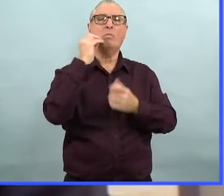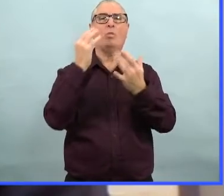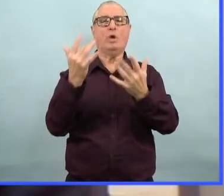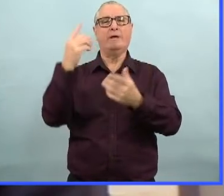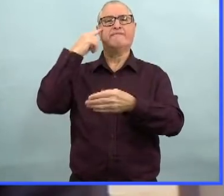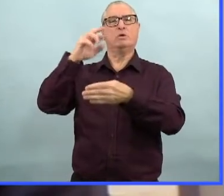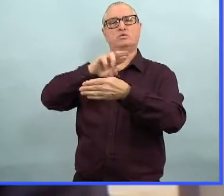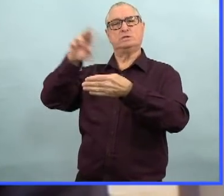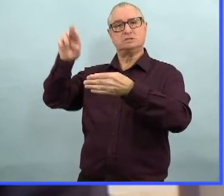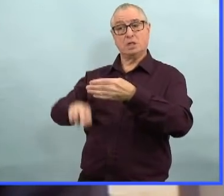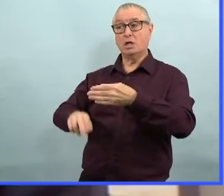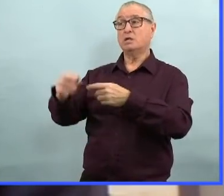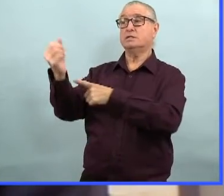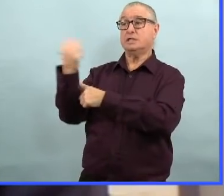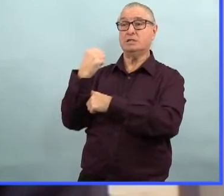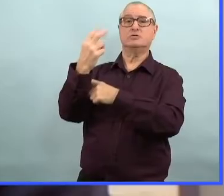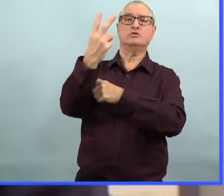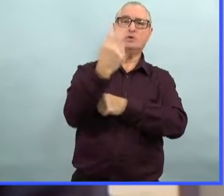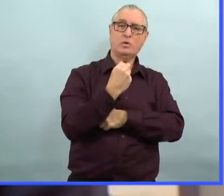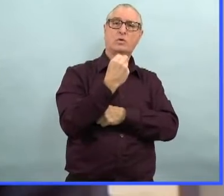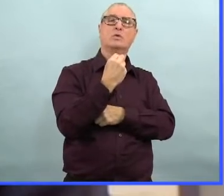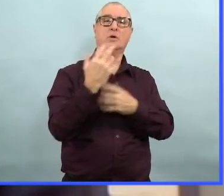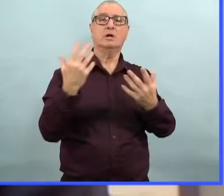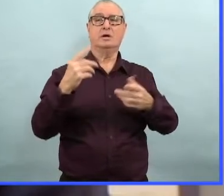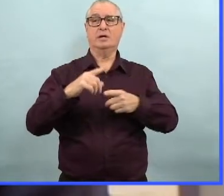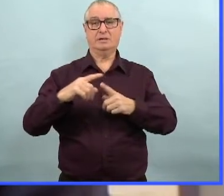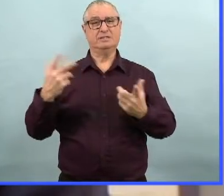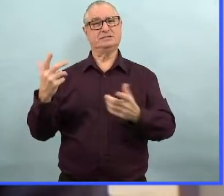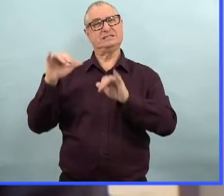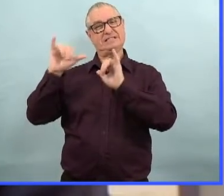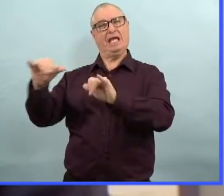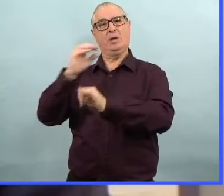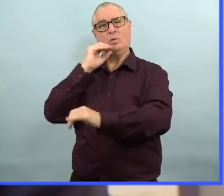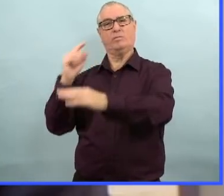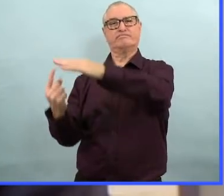should be at home isolating we shouldn't really have a difficulty any difficulties reaching people